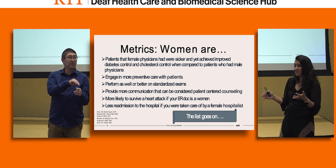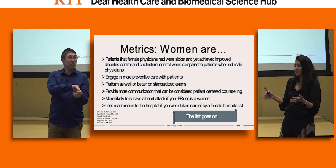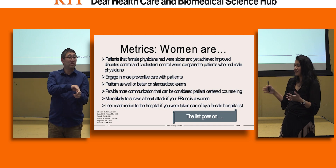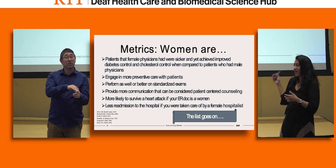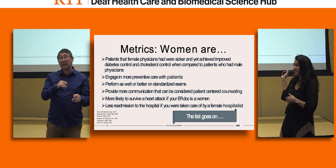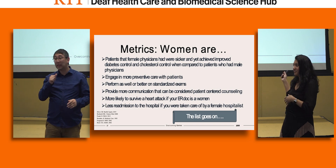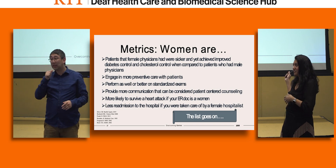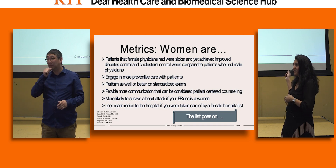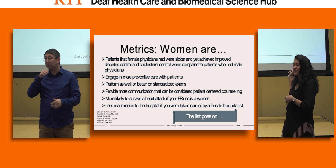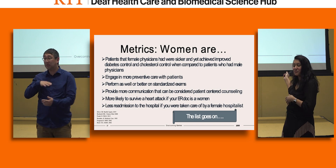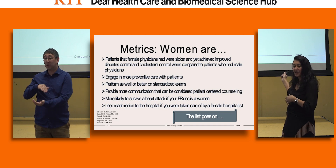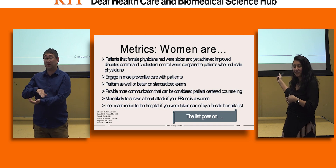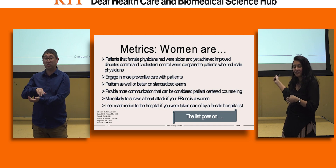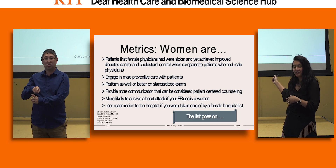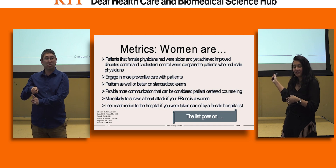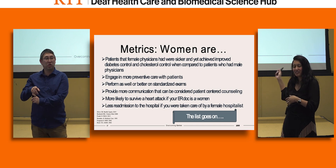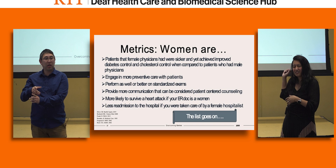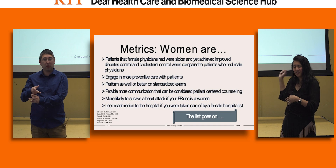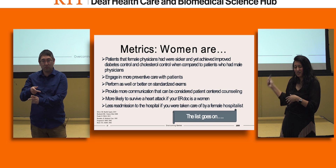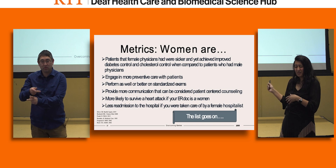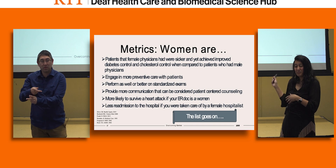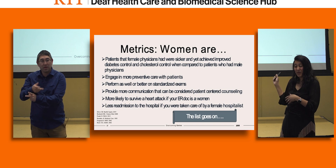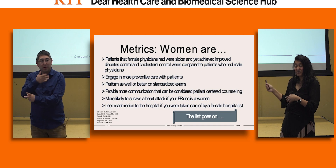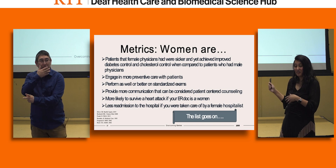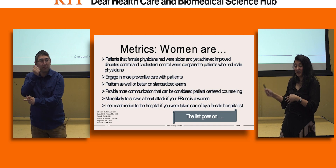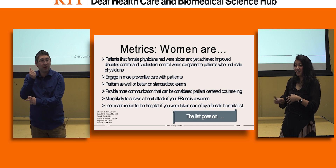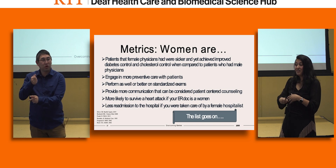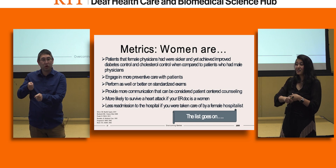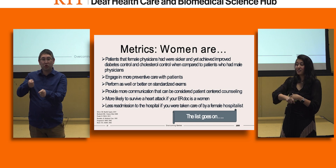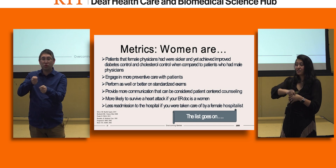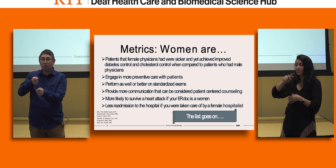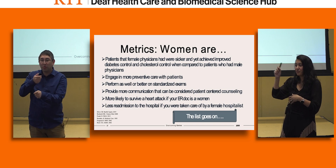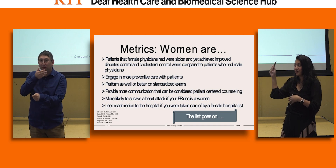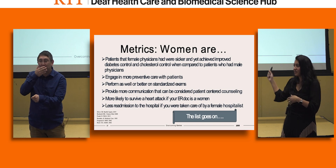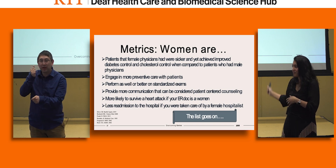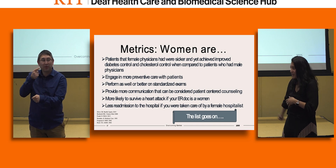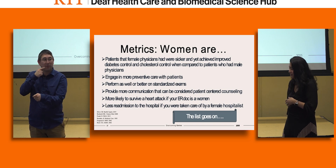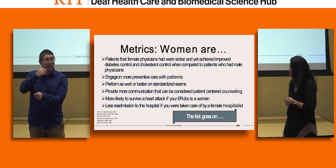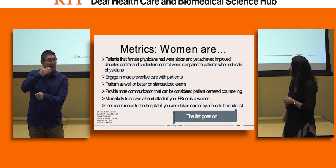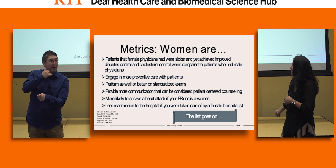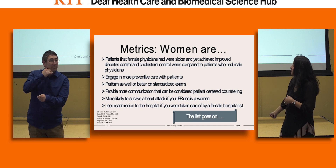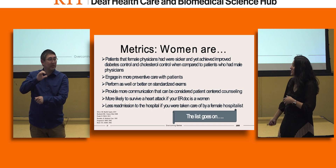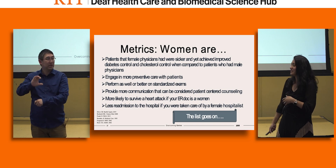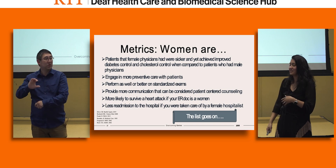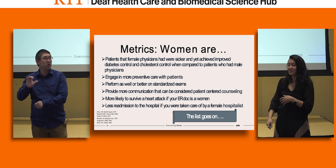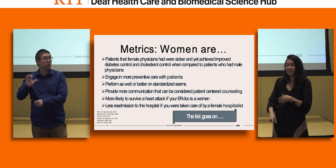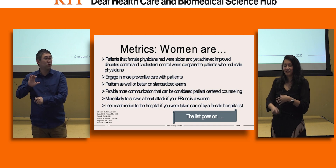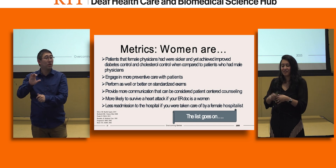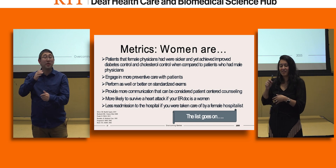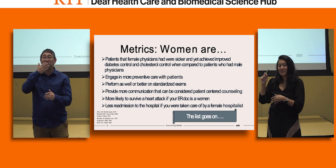actually, the female physicians took better care and control and corrected their diabetes and cholesterol